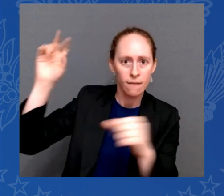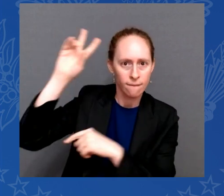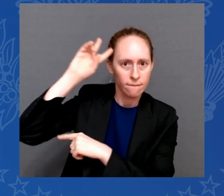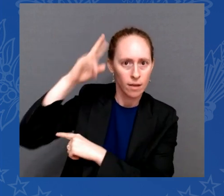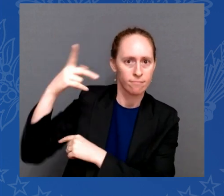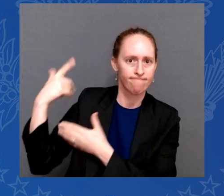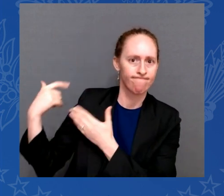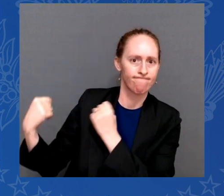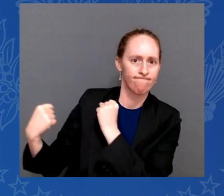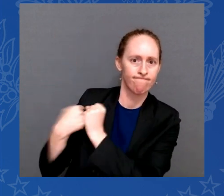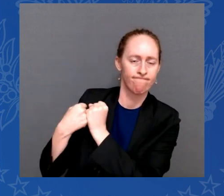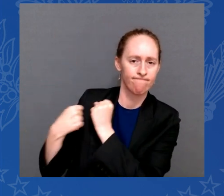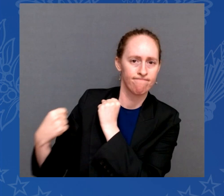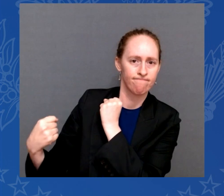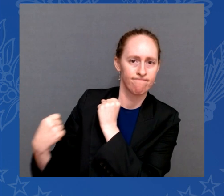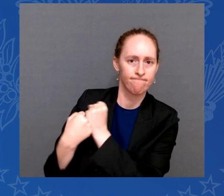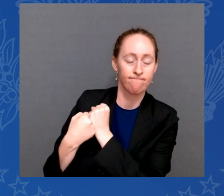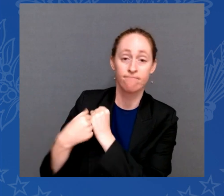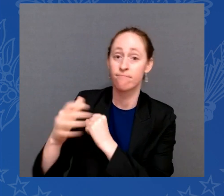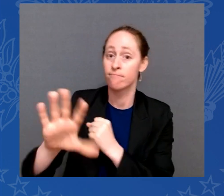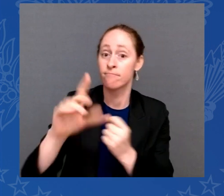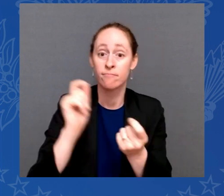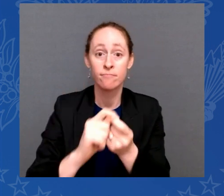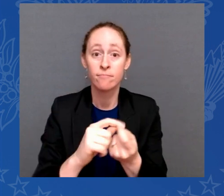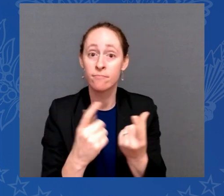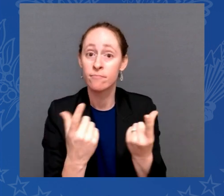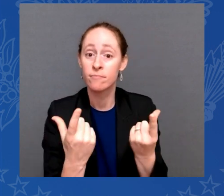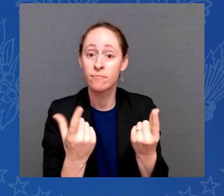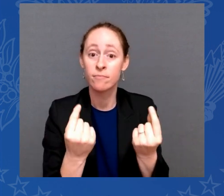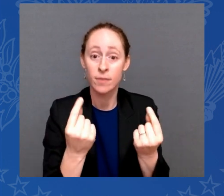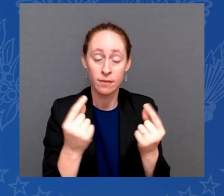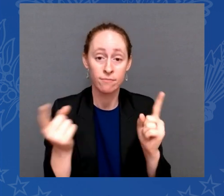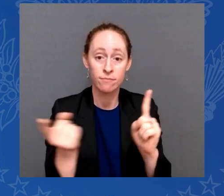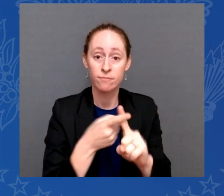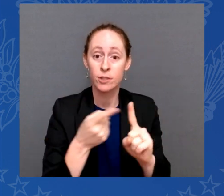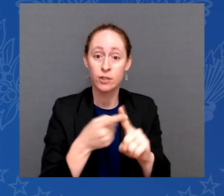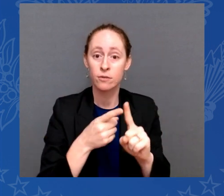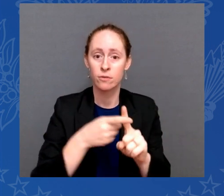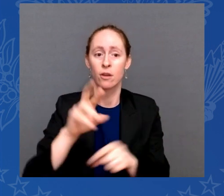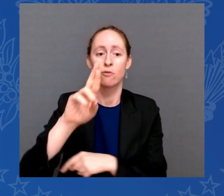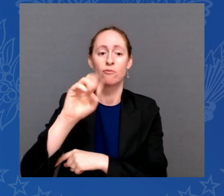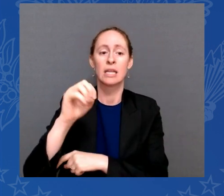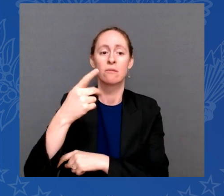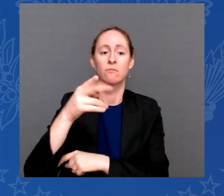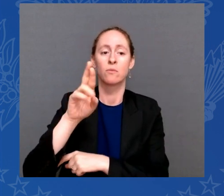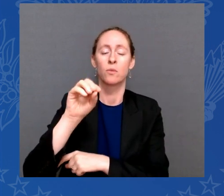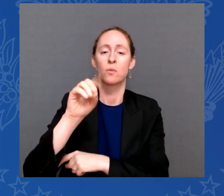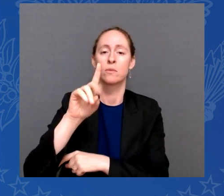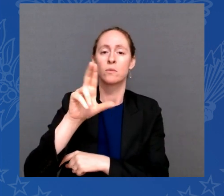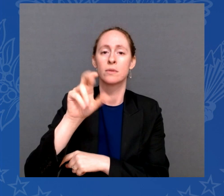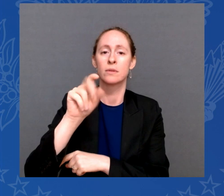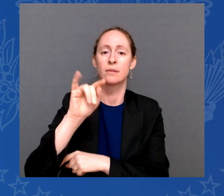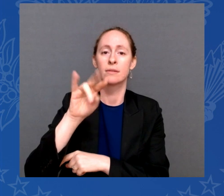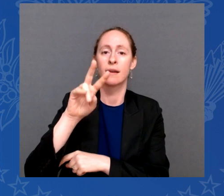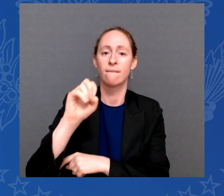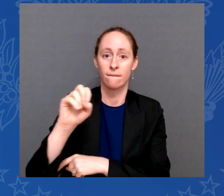We were concerned and afraid that something like this might happen. So we put up that website as quickly as we could to make sure that people were not confused.